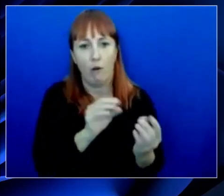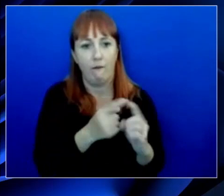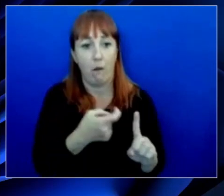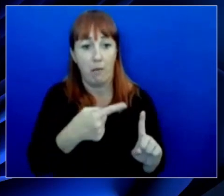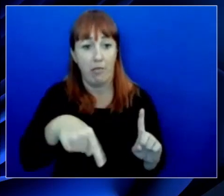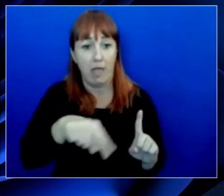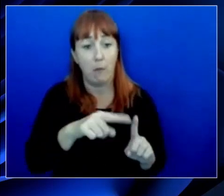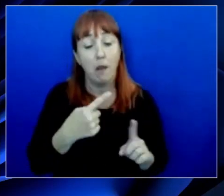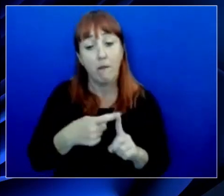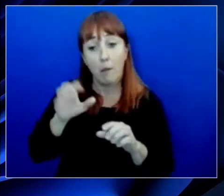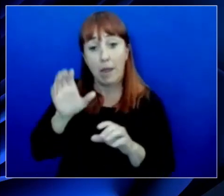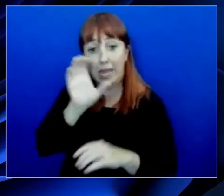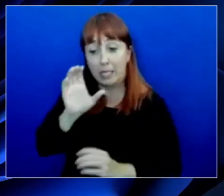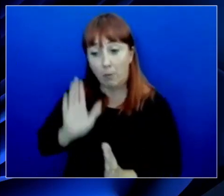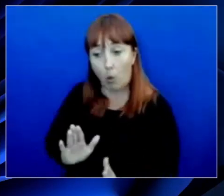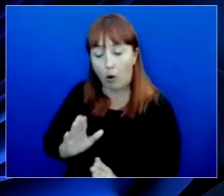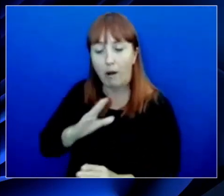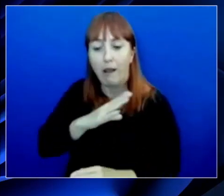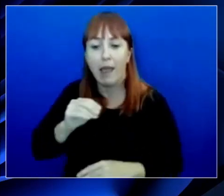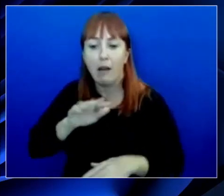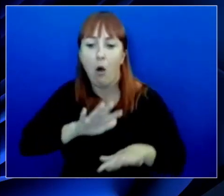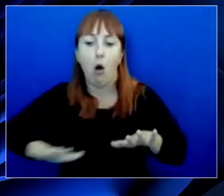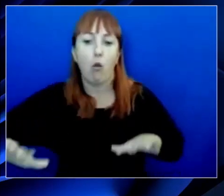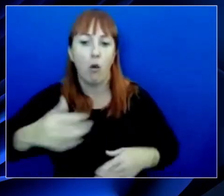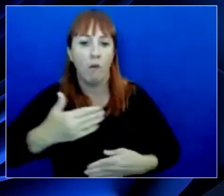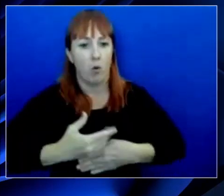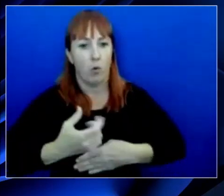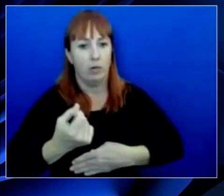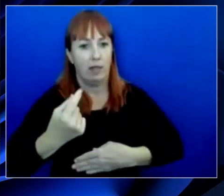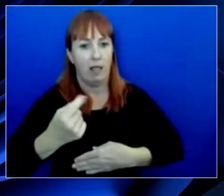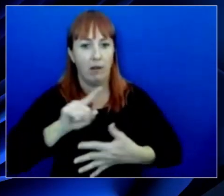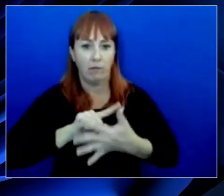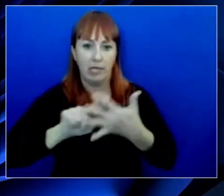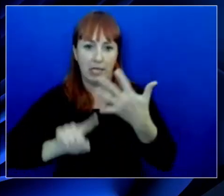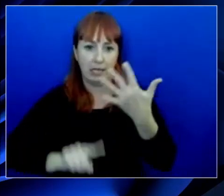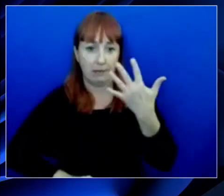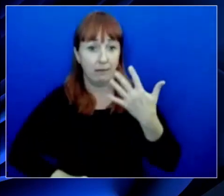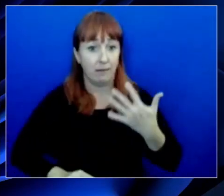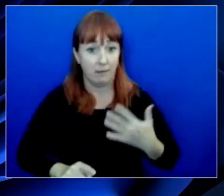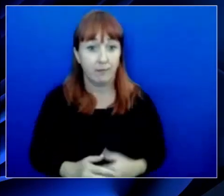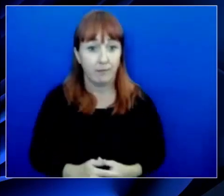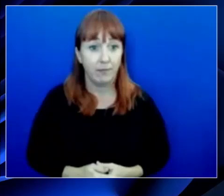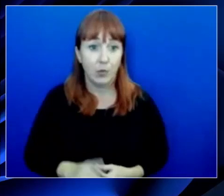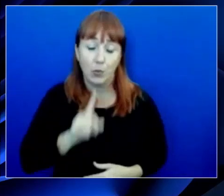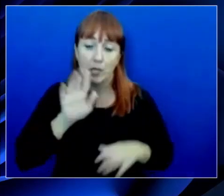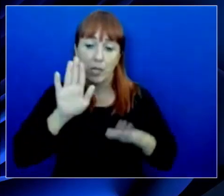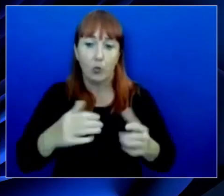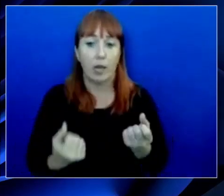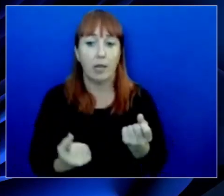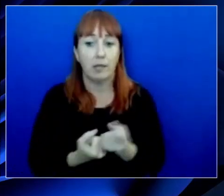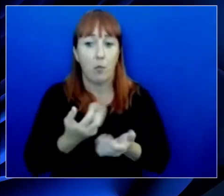File Explorer but across Windows 11. And that is really good. Uh, support resources that, uh,